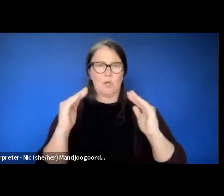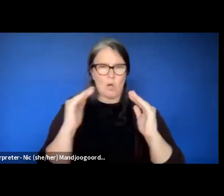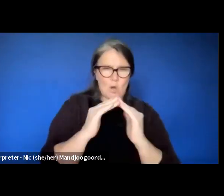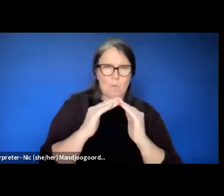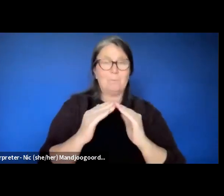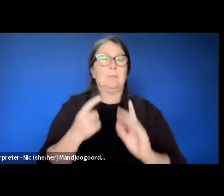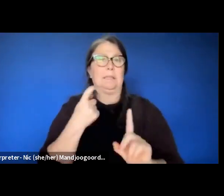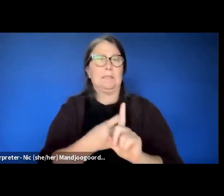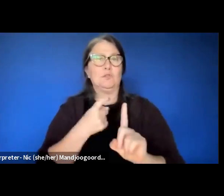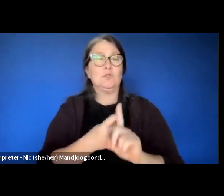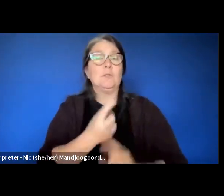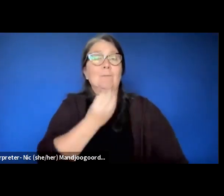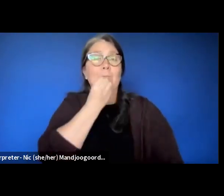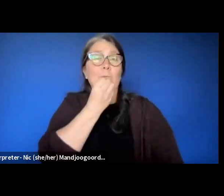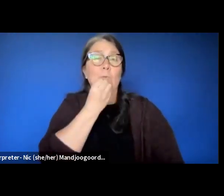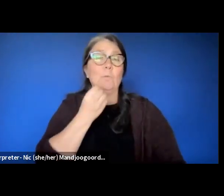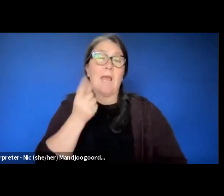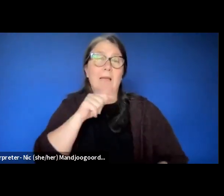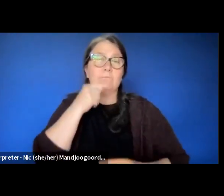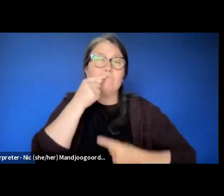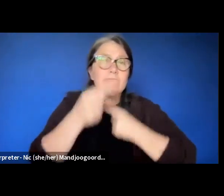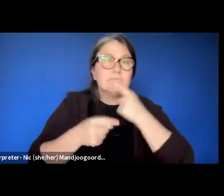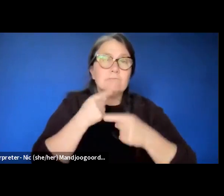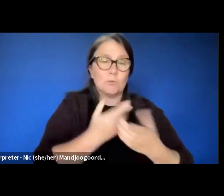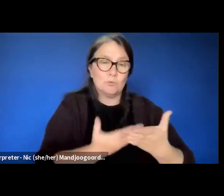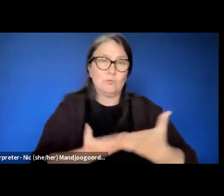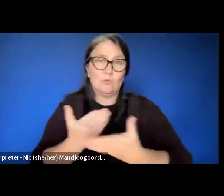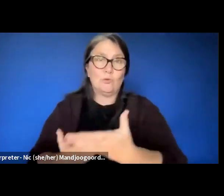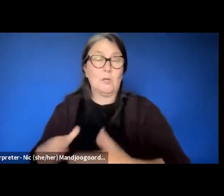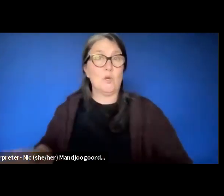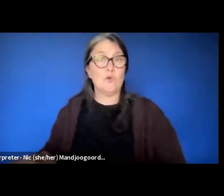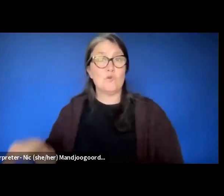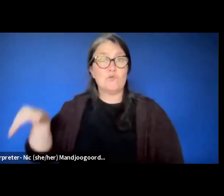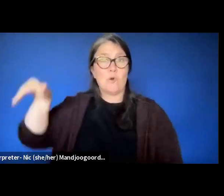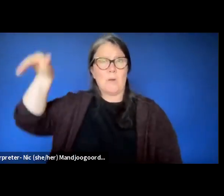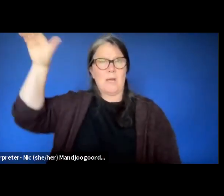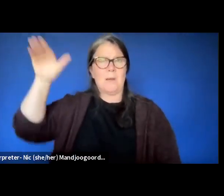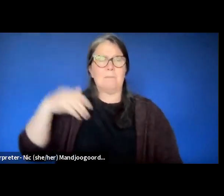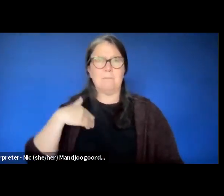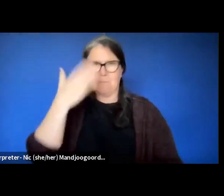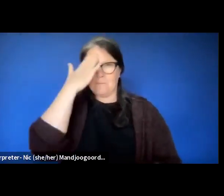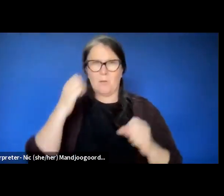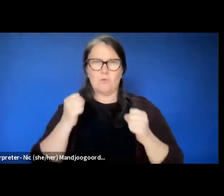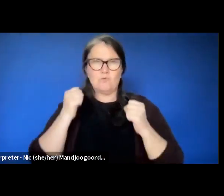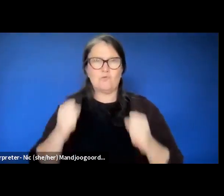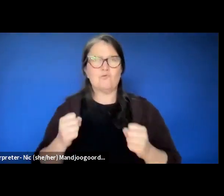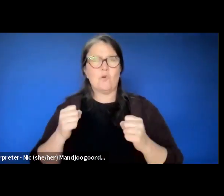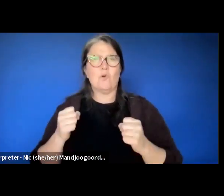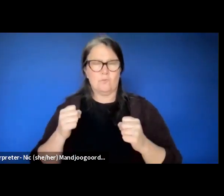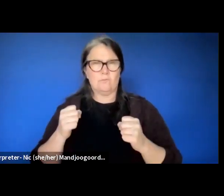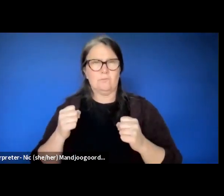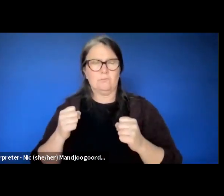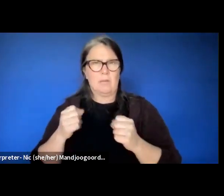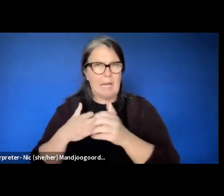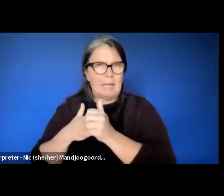gender roles, the home gender roles, the home in the kitchen, food and storytelling. growing up in a modern matriarchal. India Indian family in Singapore Indian family in Singapore, Shanghai